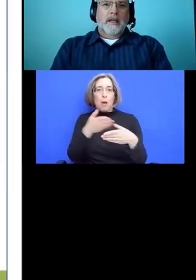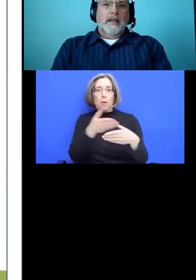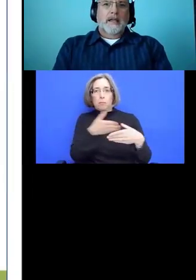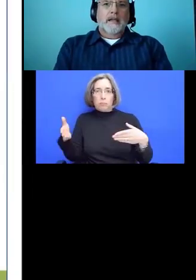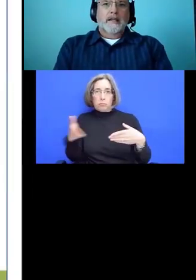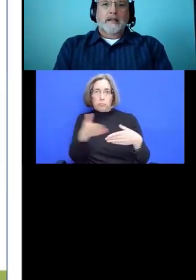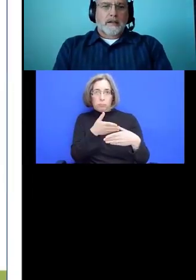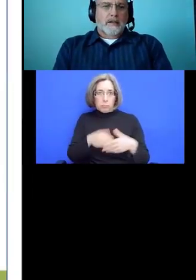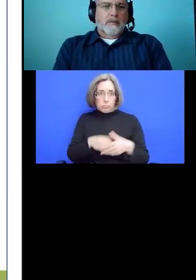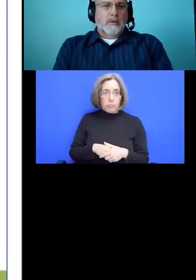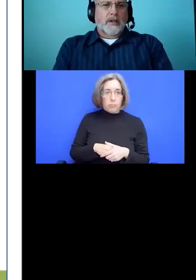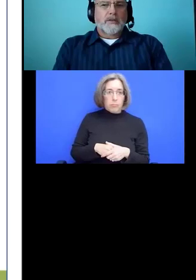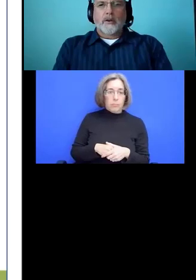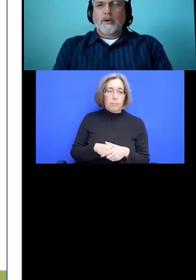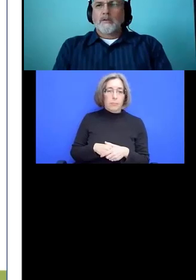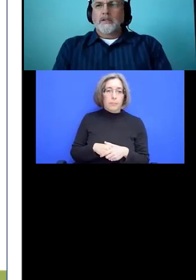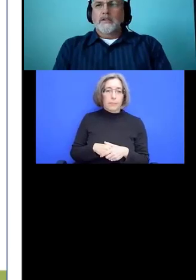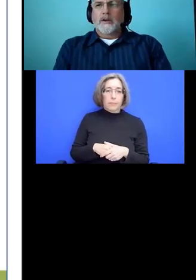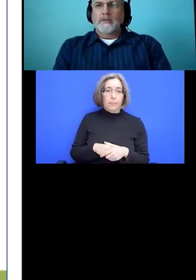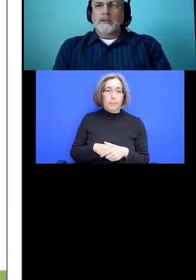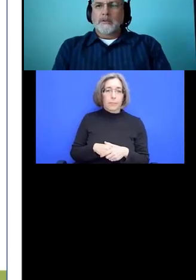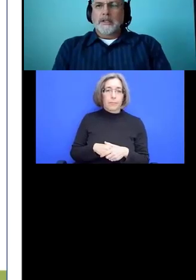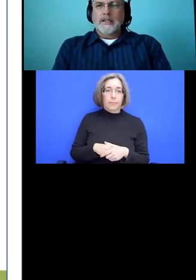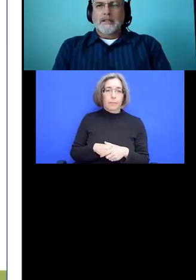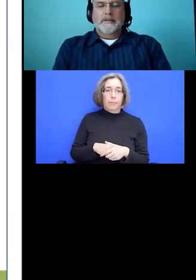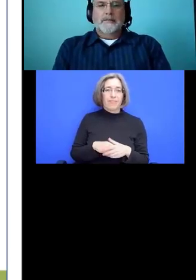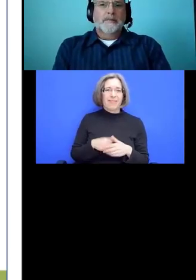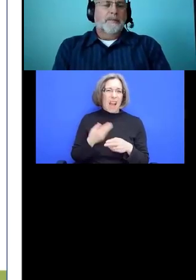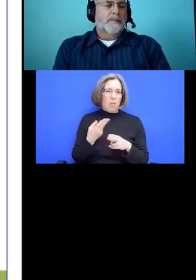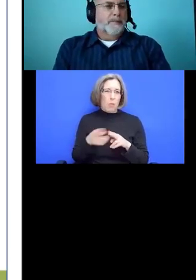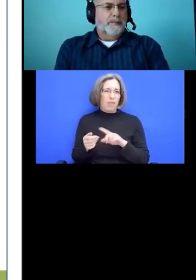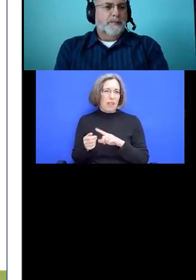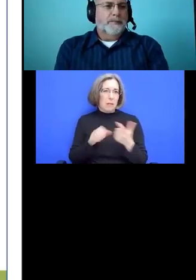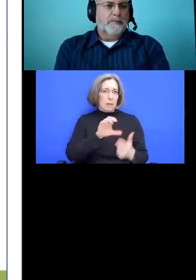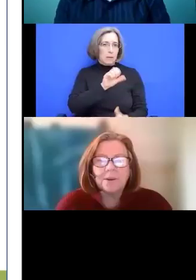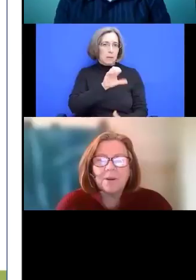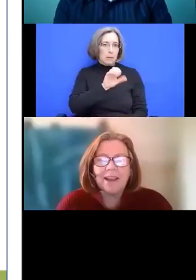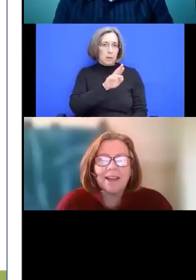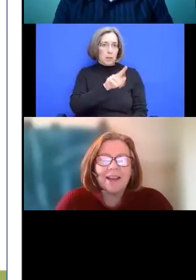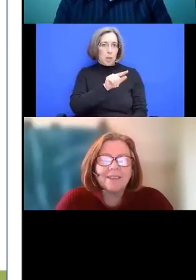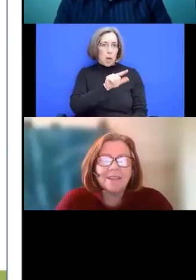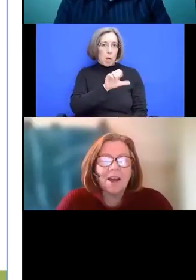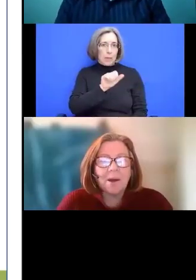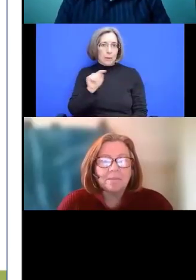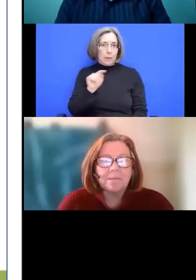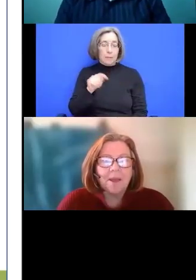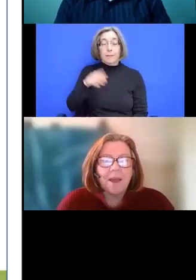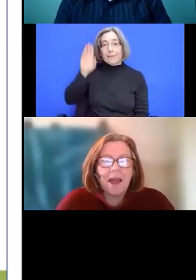And we're going to turn it over to Scarlett real quick. Scarlett Gibb: So, hi, guys.